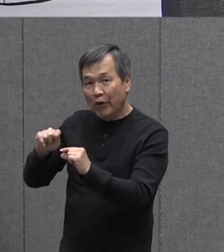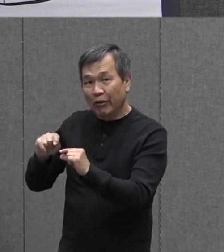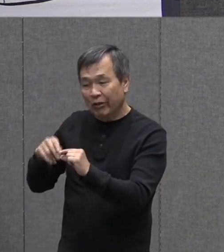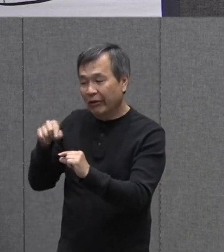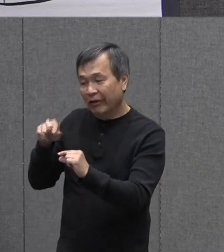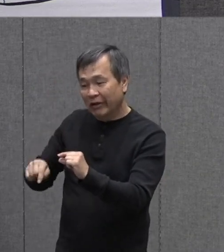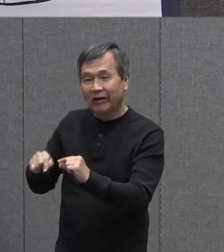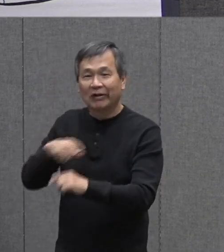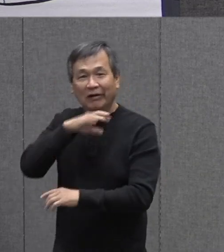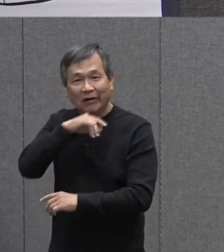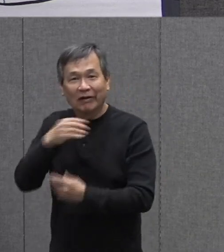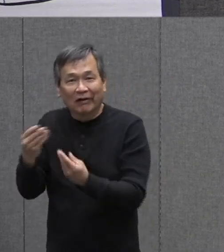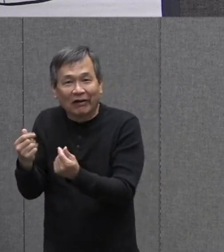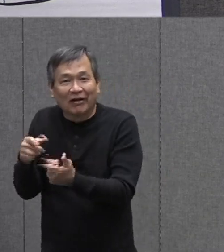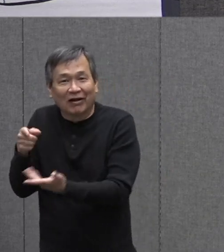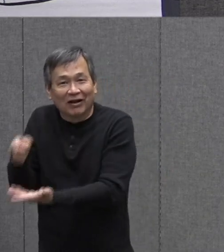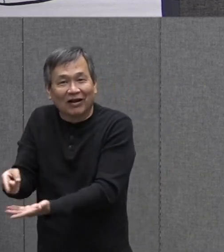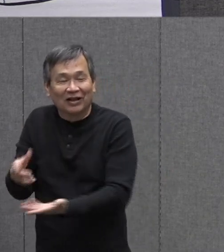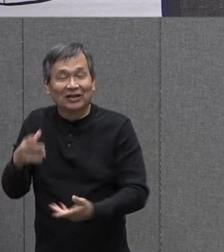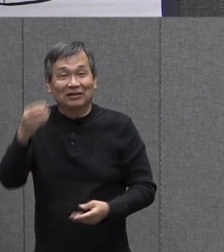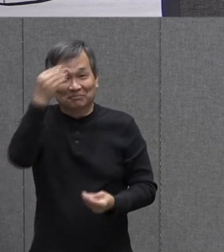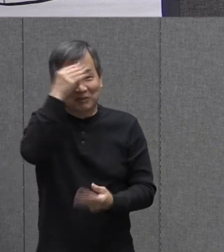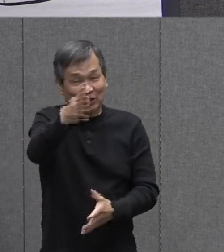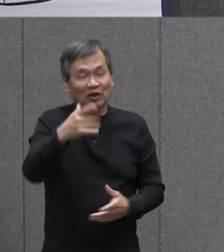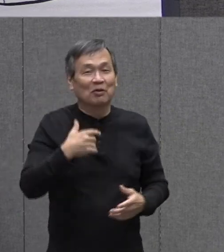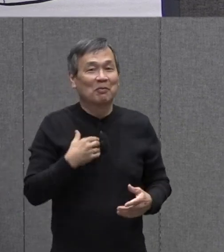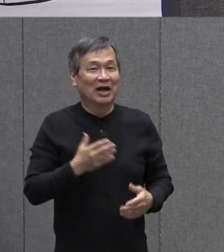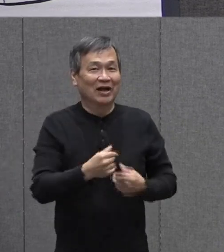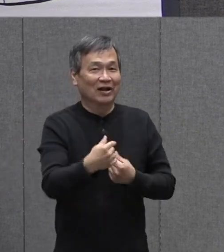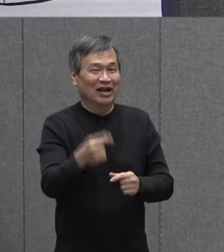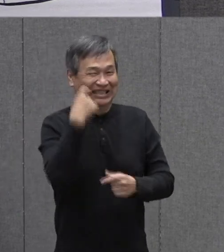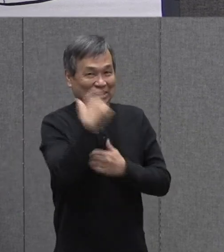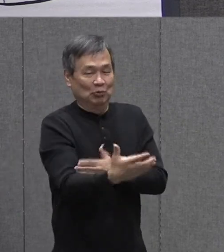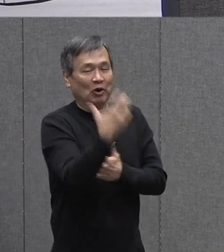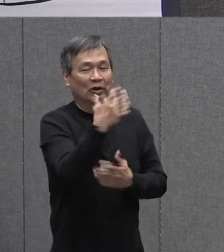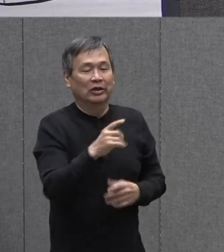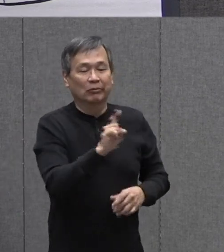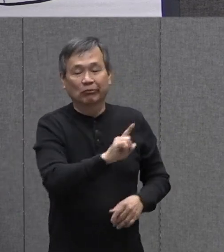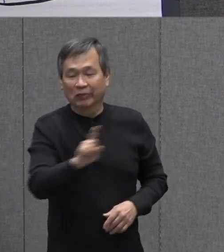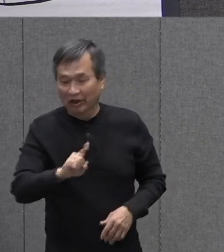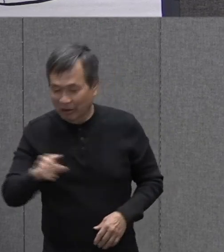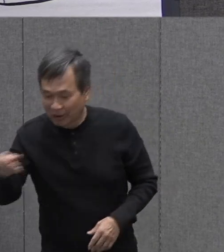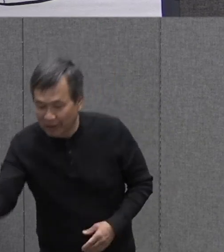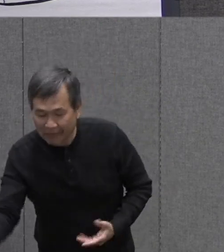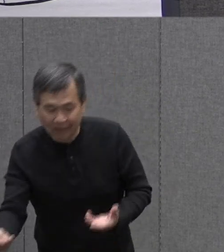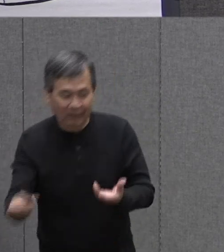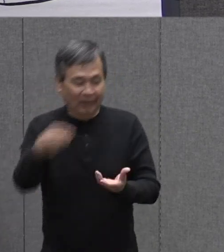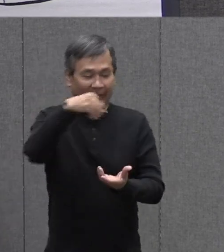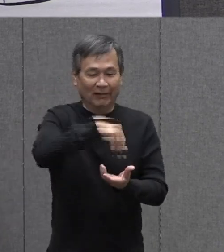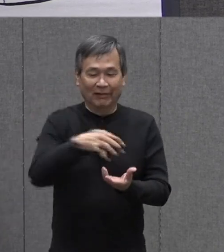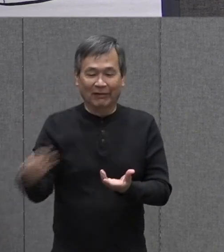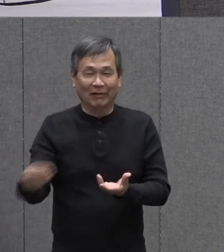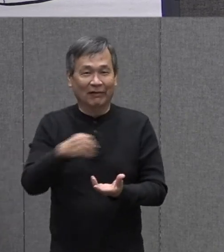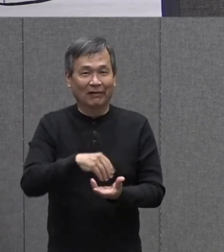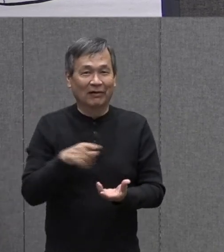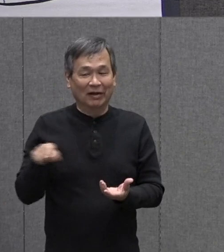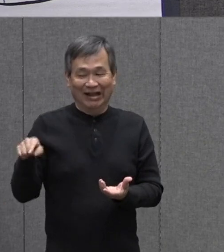And I actually took this from my garden this morning because I'm trying to grow something in the earth. I'm trying to grow some sunflowers.